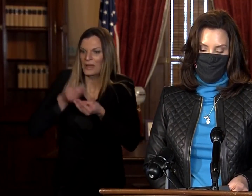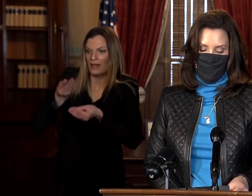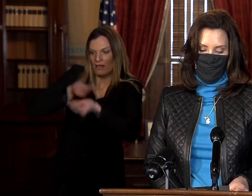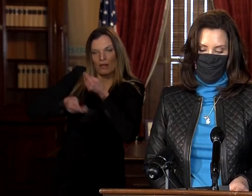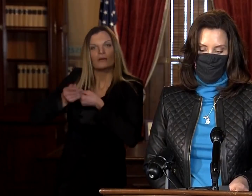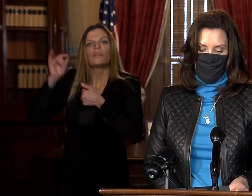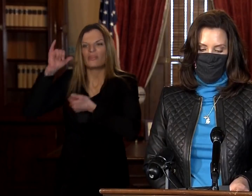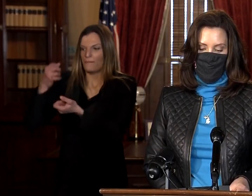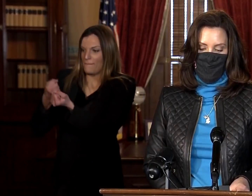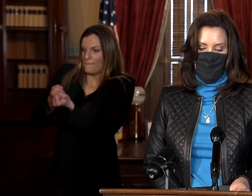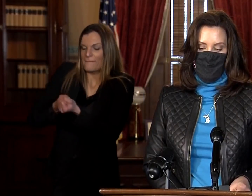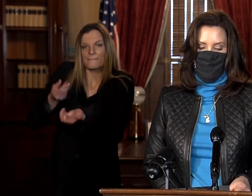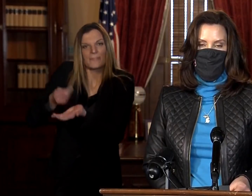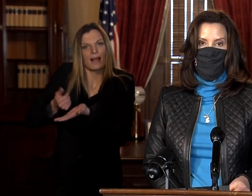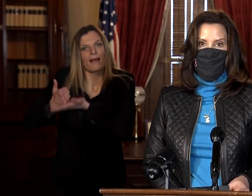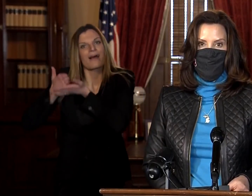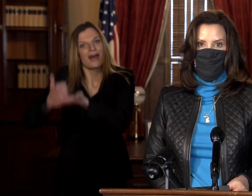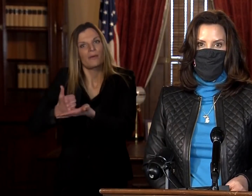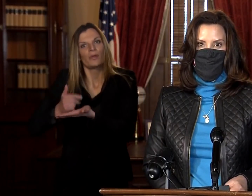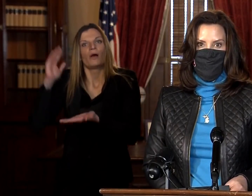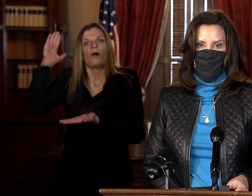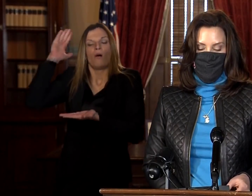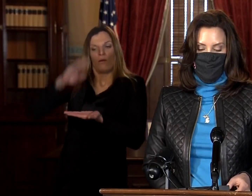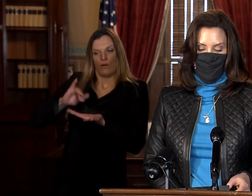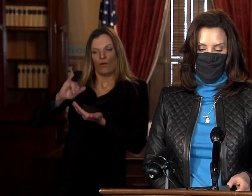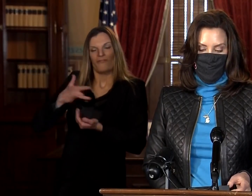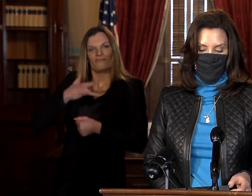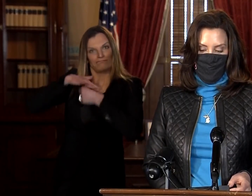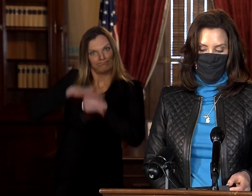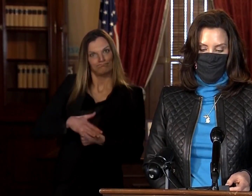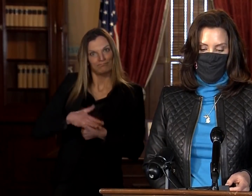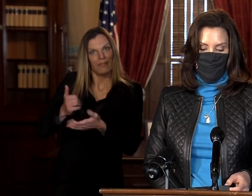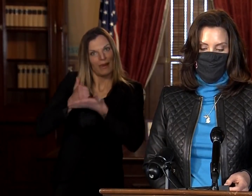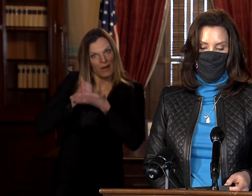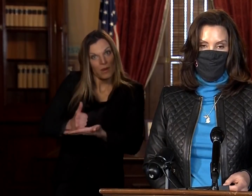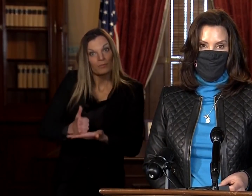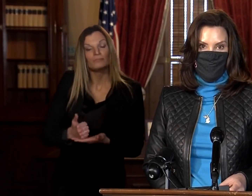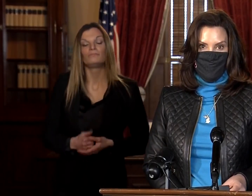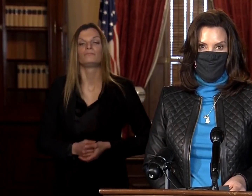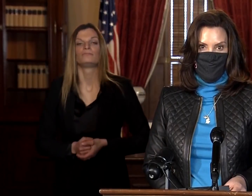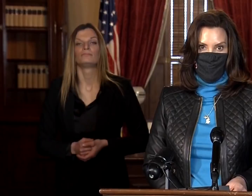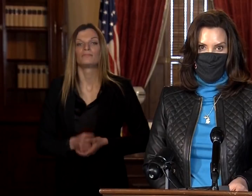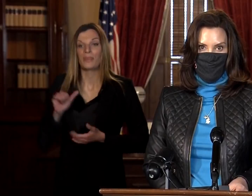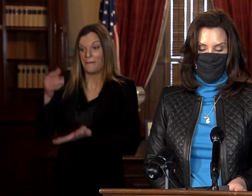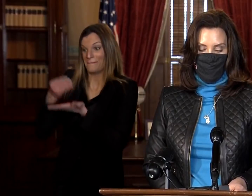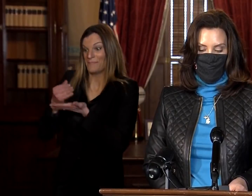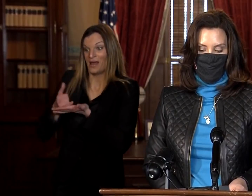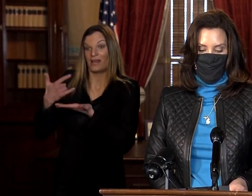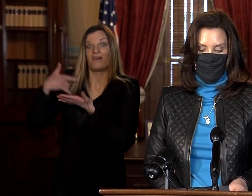working to distribute these Vaccines and eradicate Covid-19 Vaccines and eradicate Covid-19 once and for all. once and for all. The bill includes $55 million to